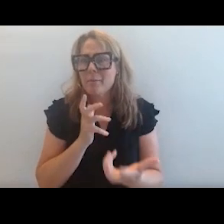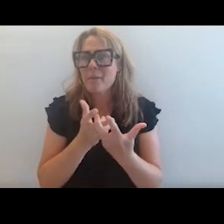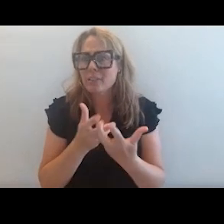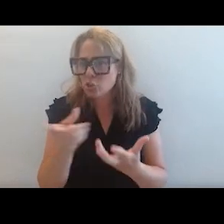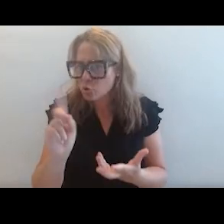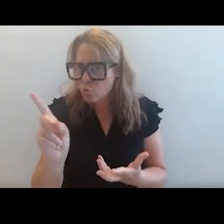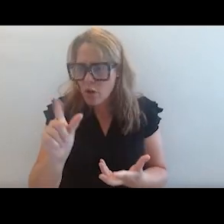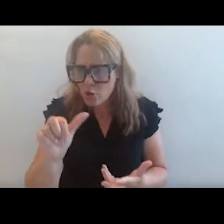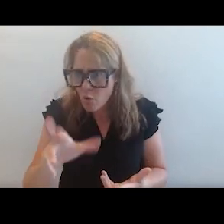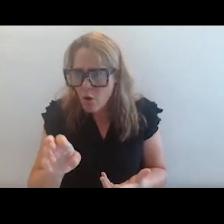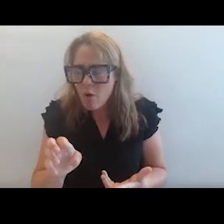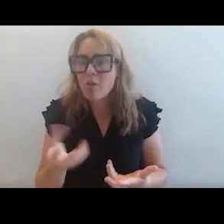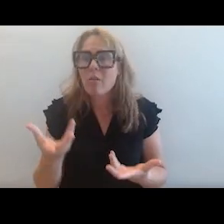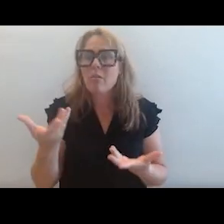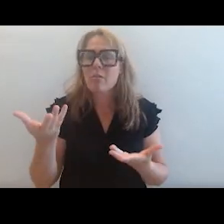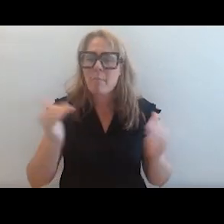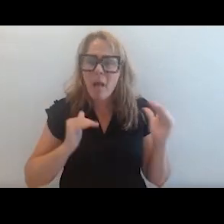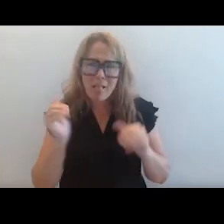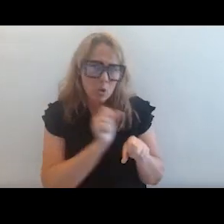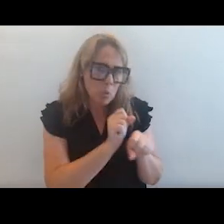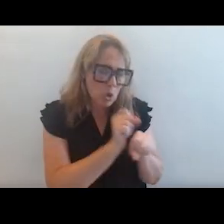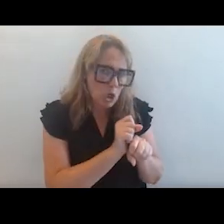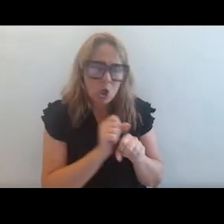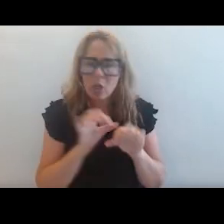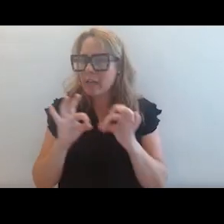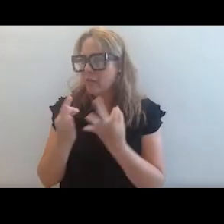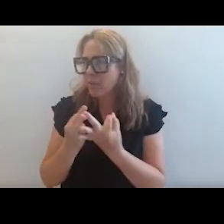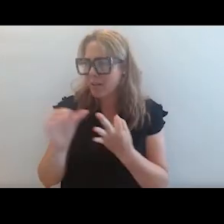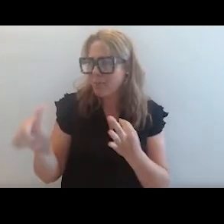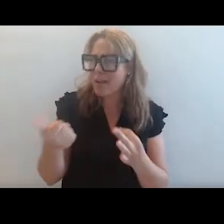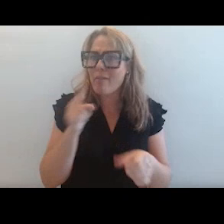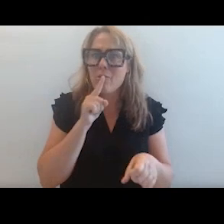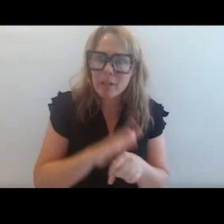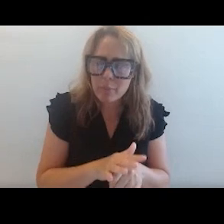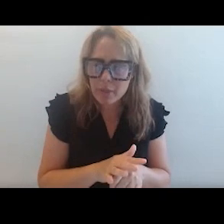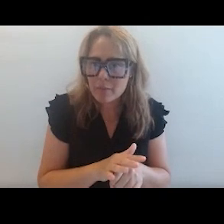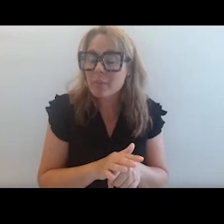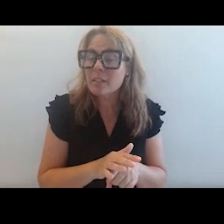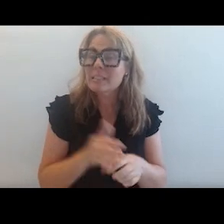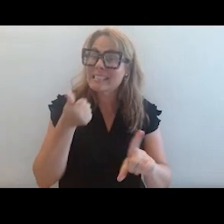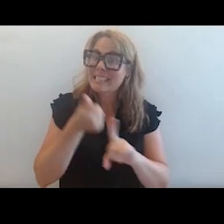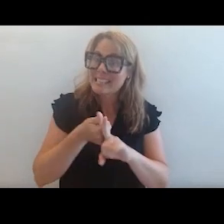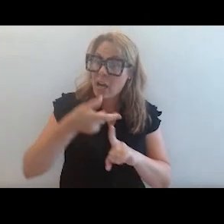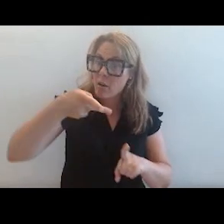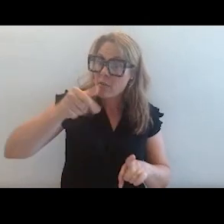participants where they are. Whether someone is balancing work, family, or other commitments,